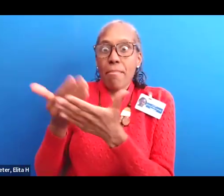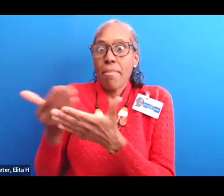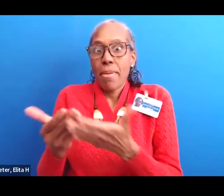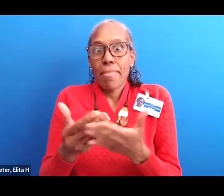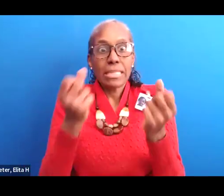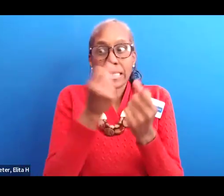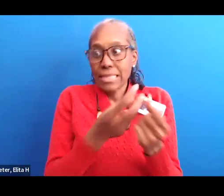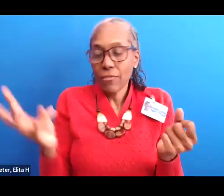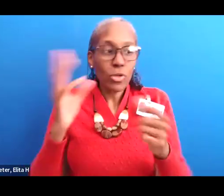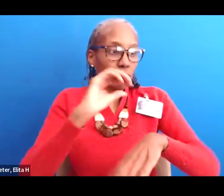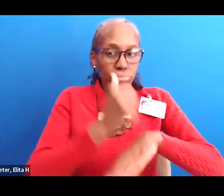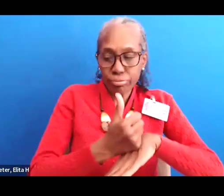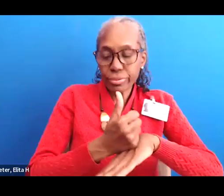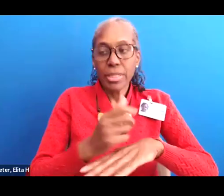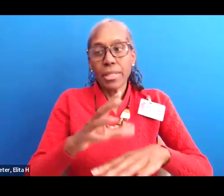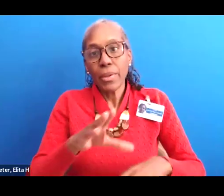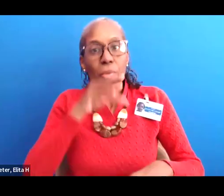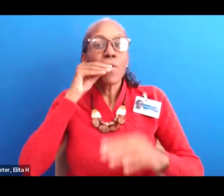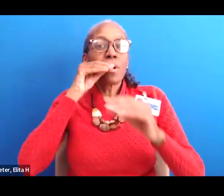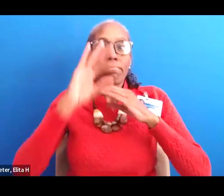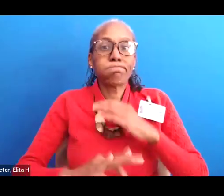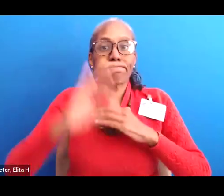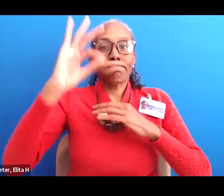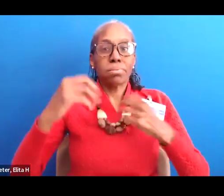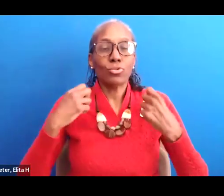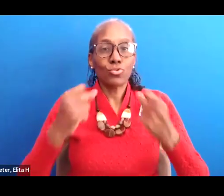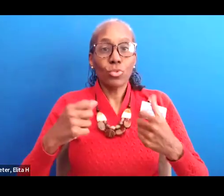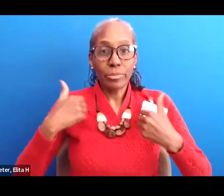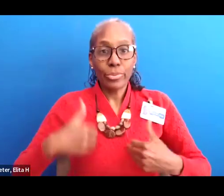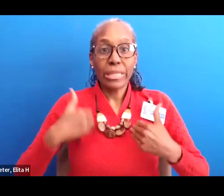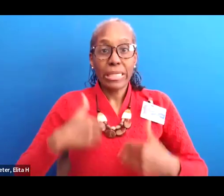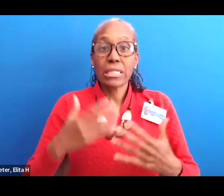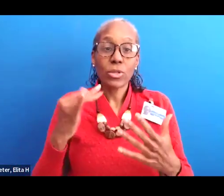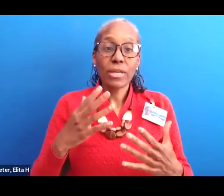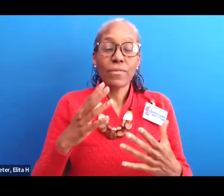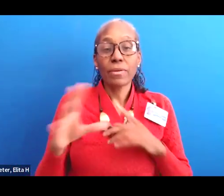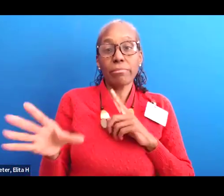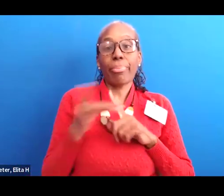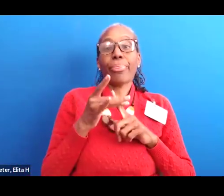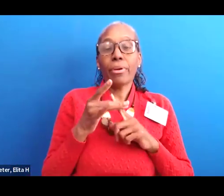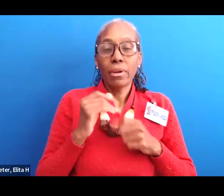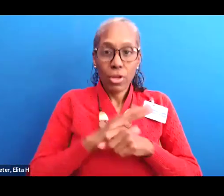getting an incentive spirometer to help strengthen their breathing. In case they got the COVID, that would do better.